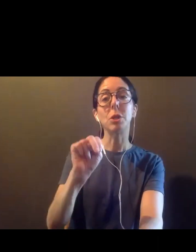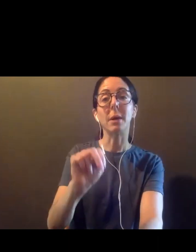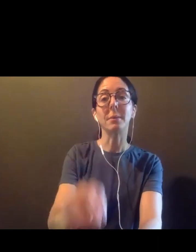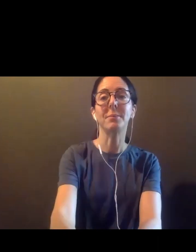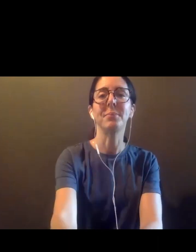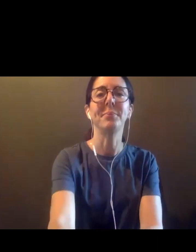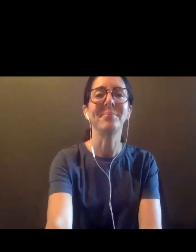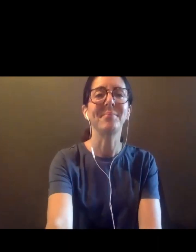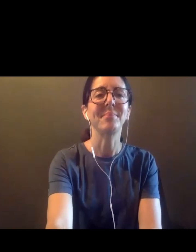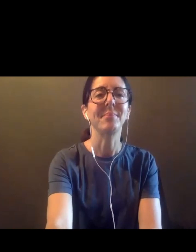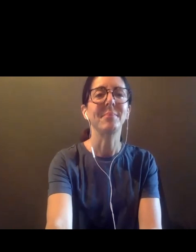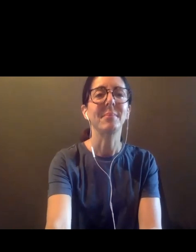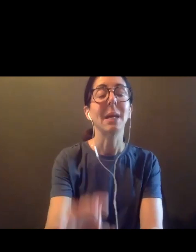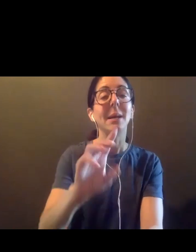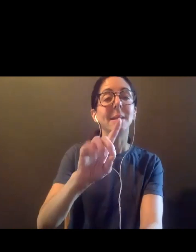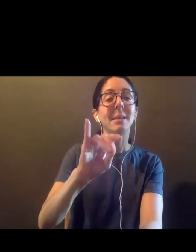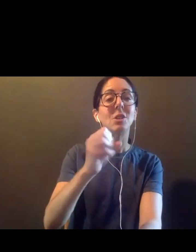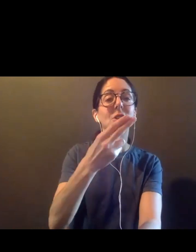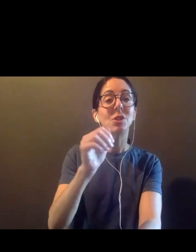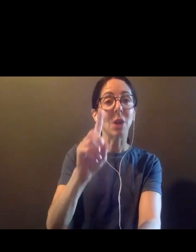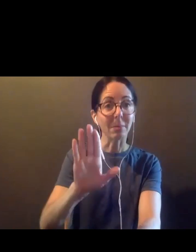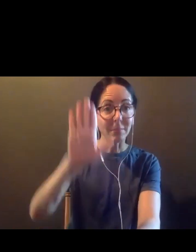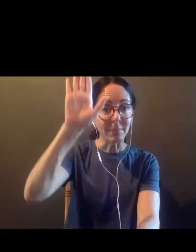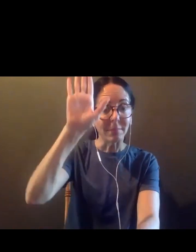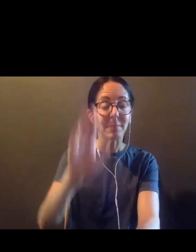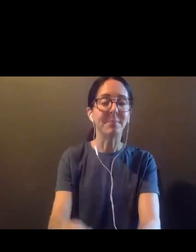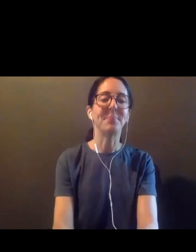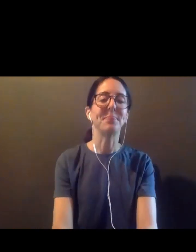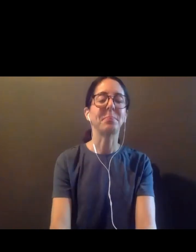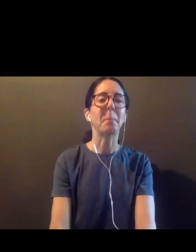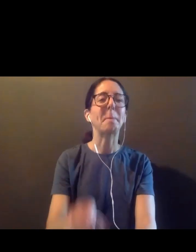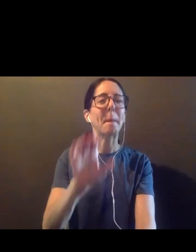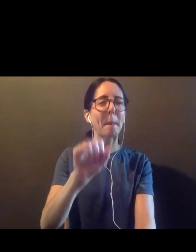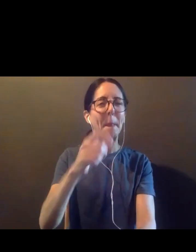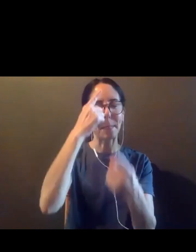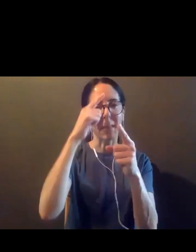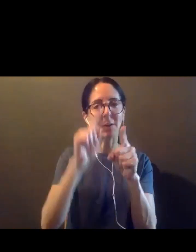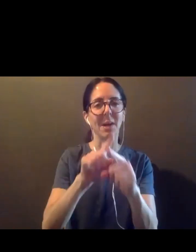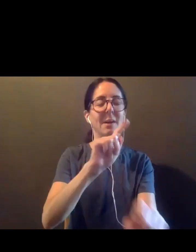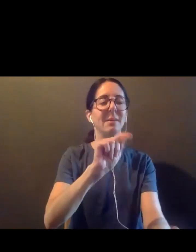Yes, I just wanted to echo both Taryn's and Francis’ comments.